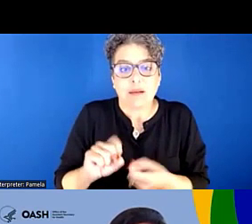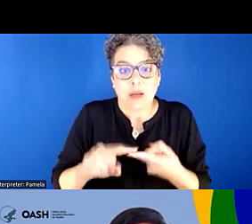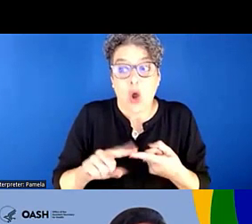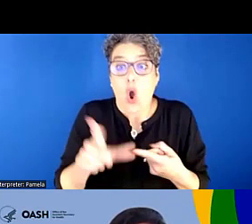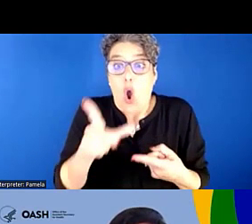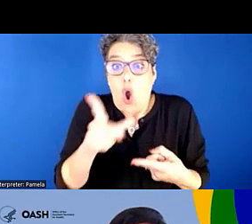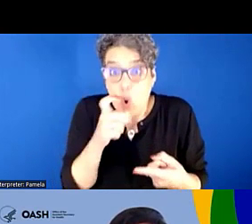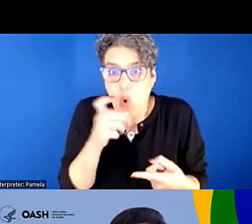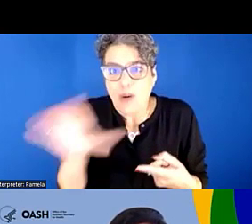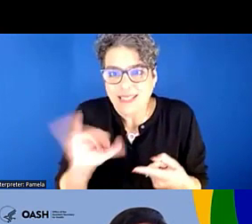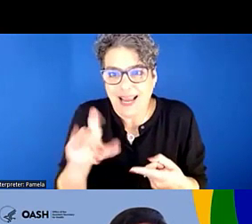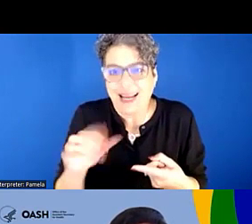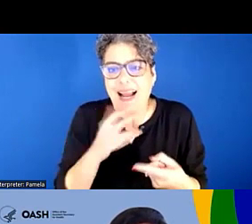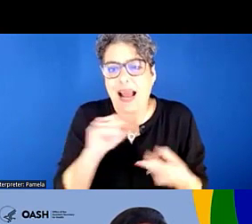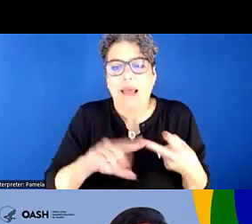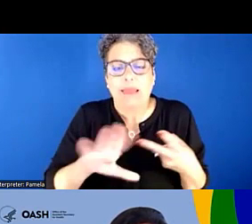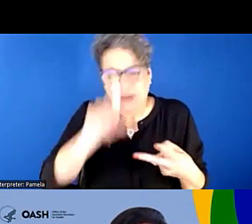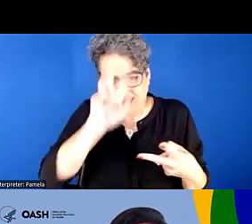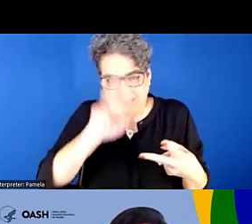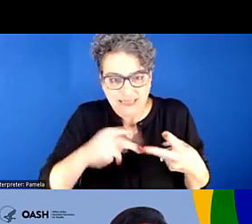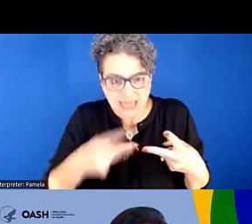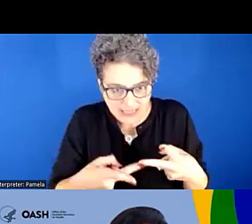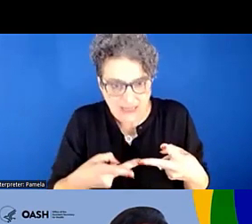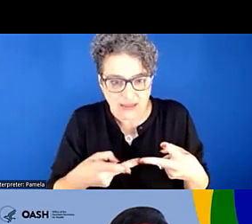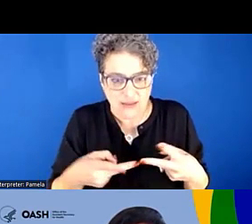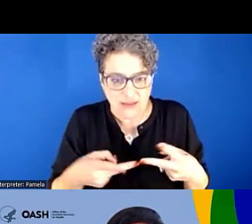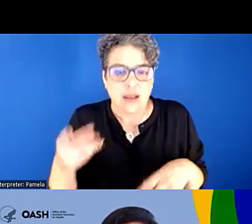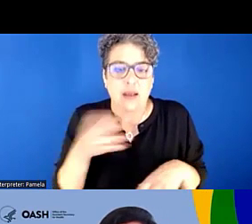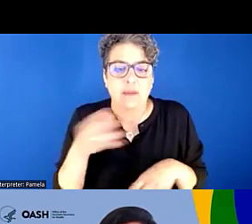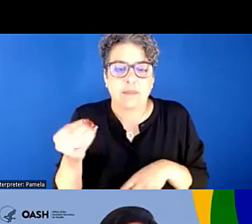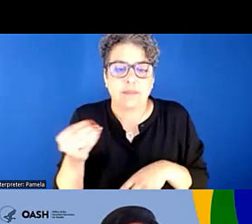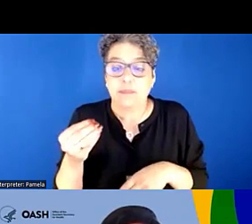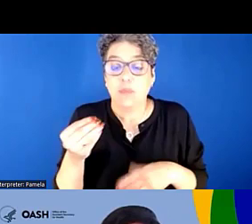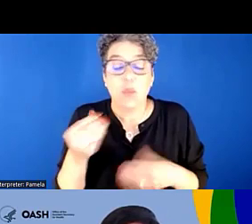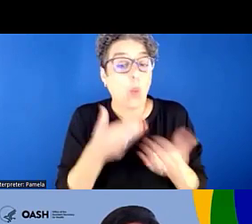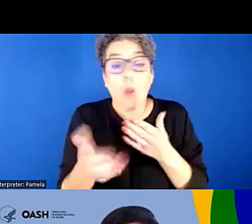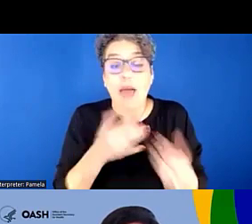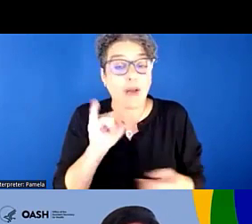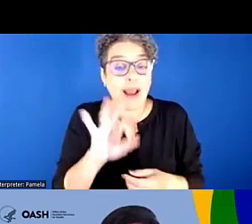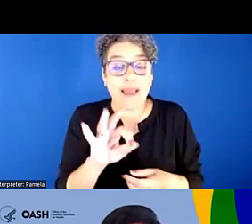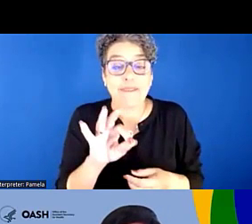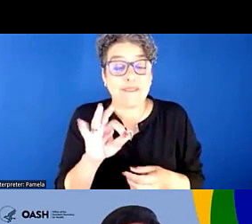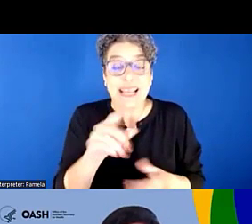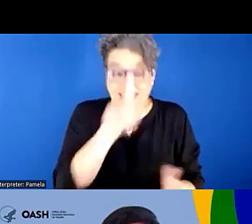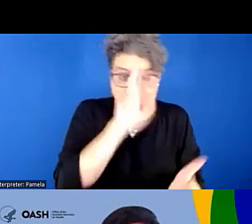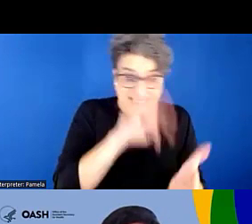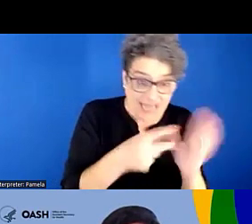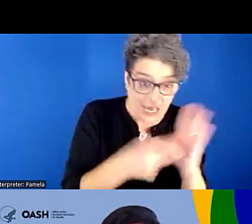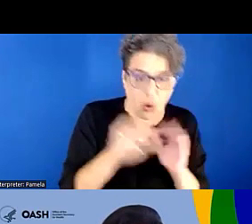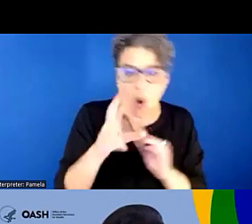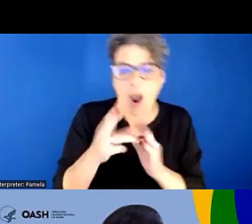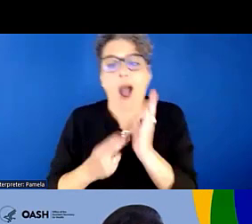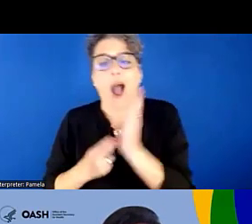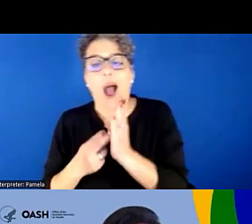so when it's intentional, honest error or differences in opinion are not misconduct actually,